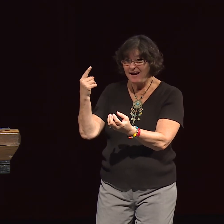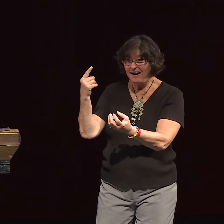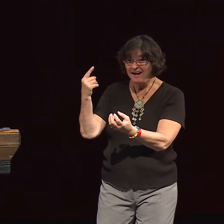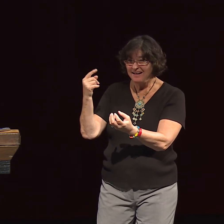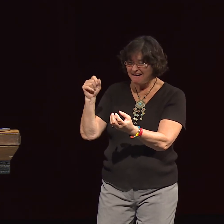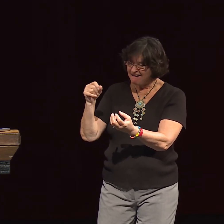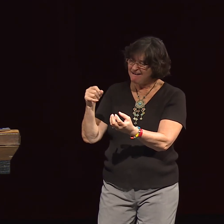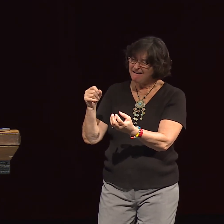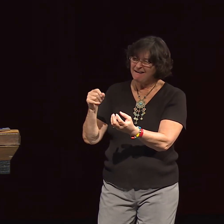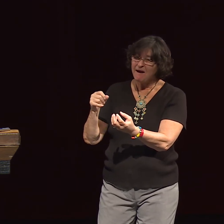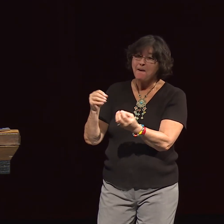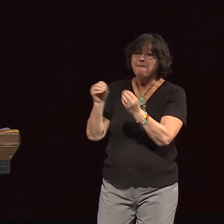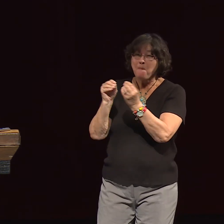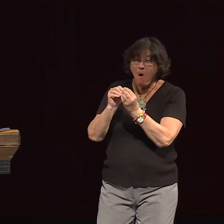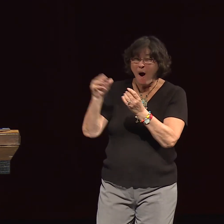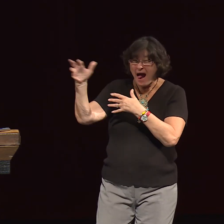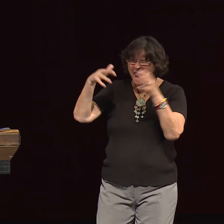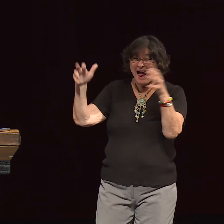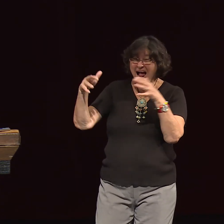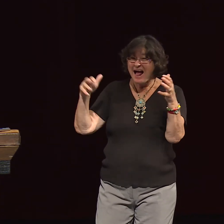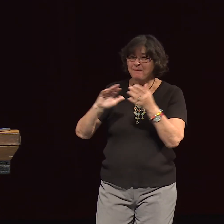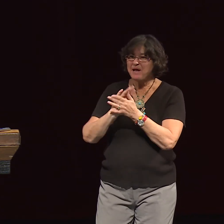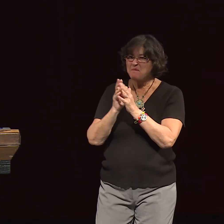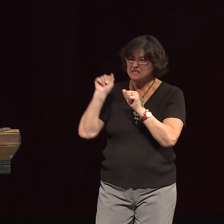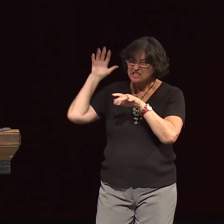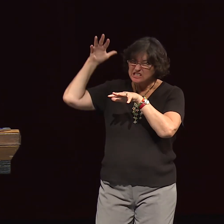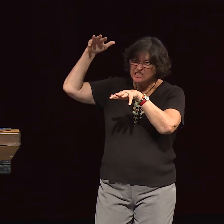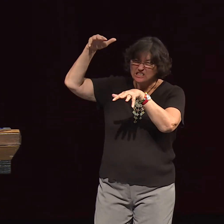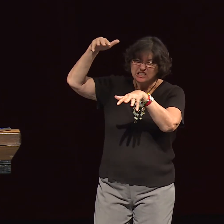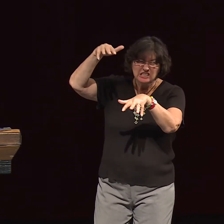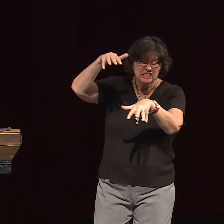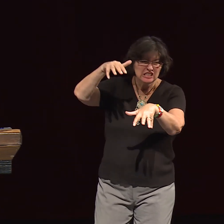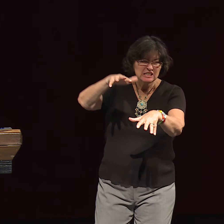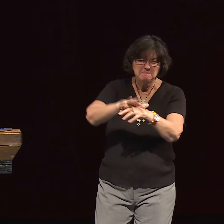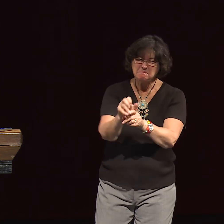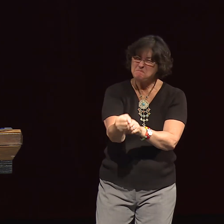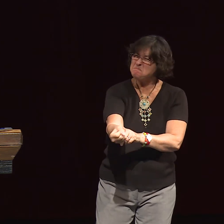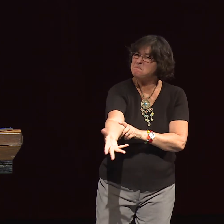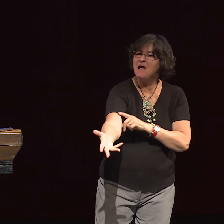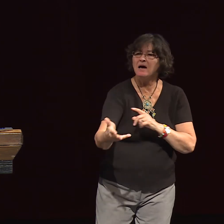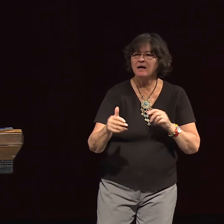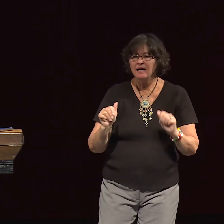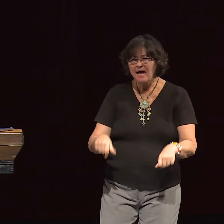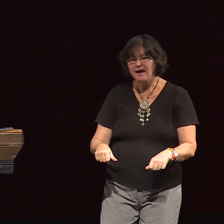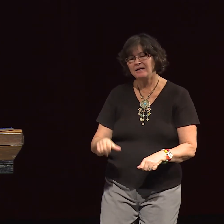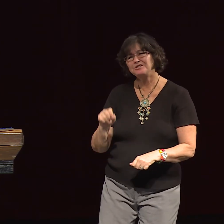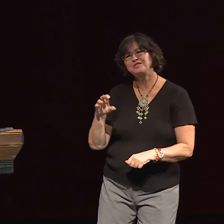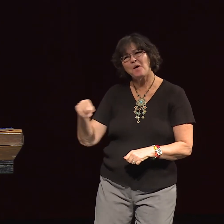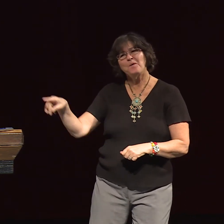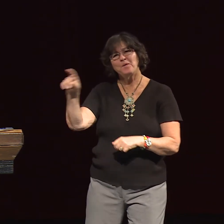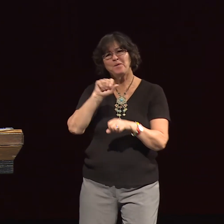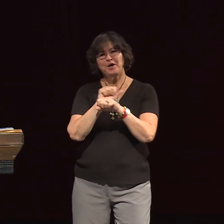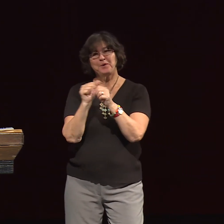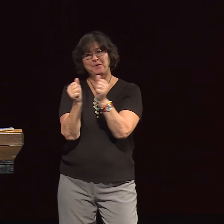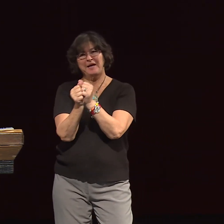and the more you add, the bigger it gets, and the more power you have.